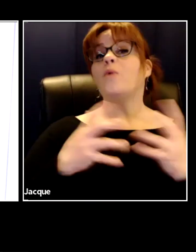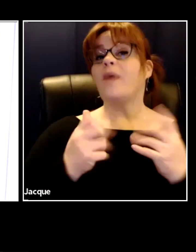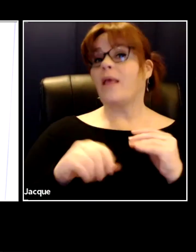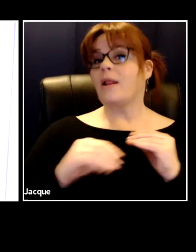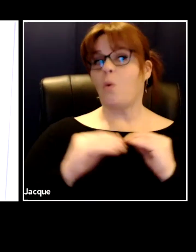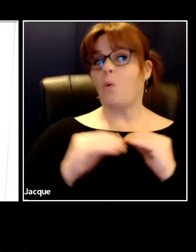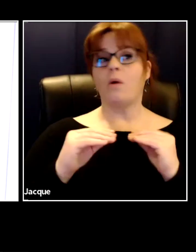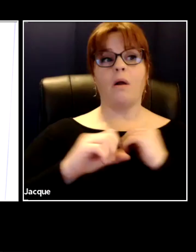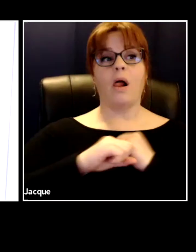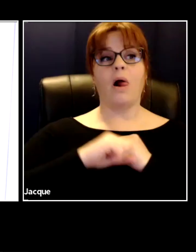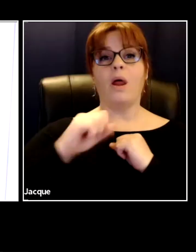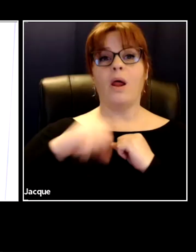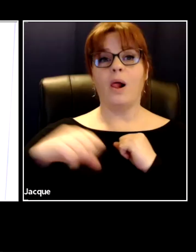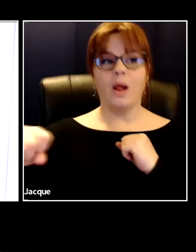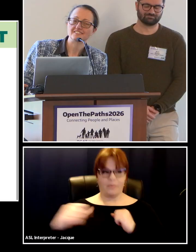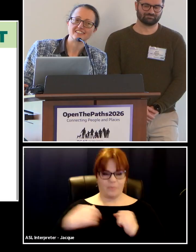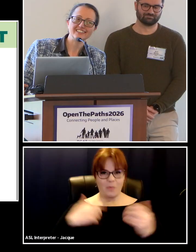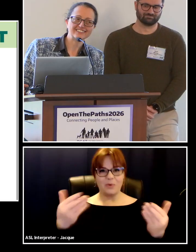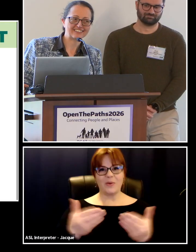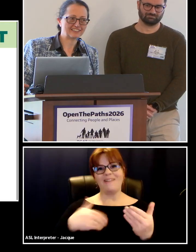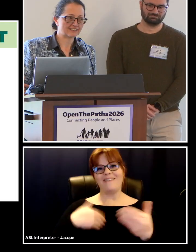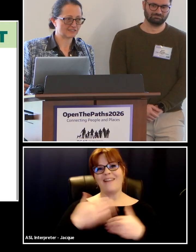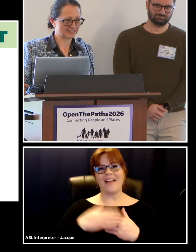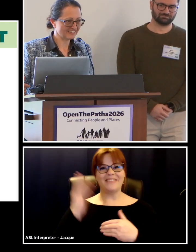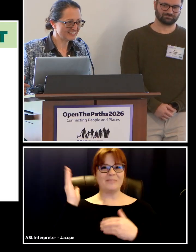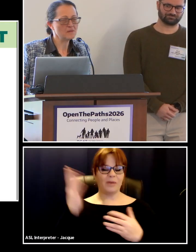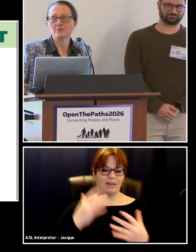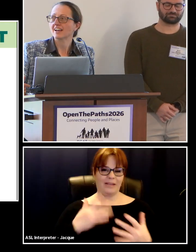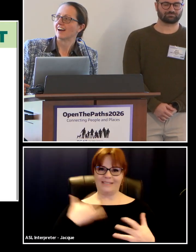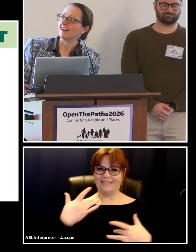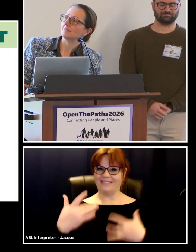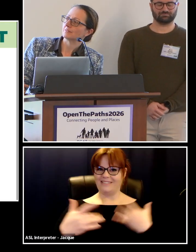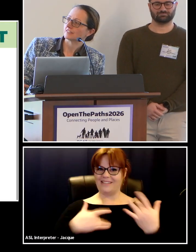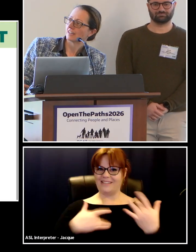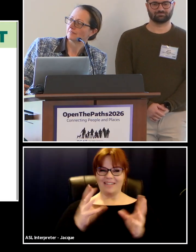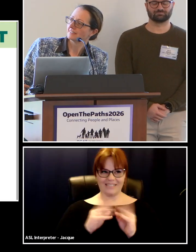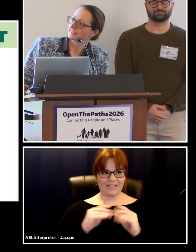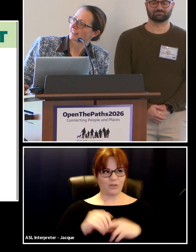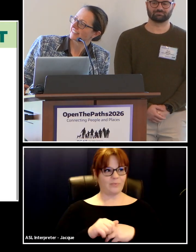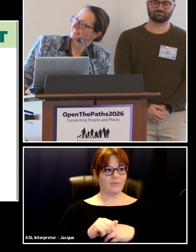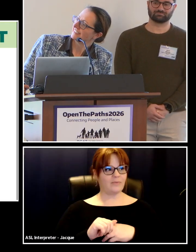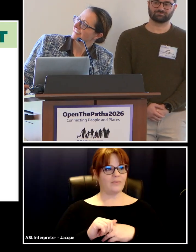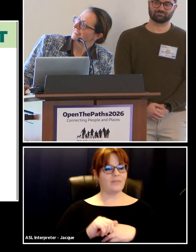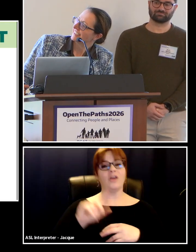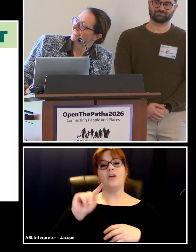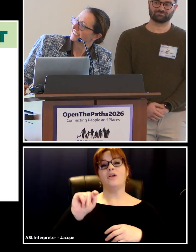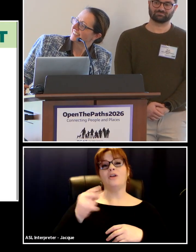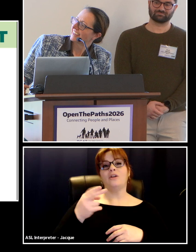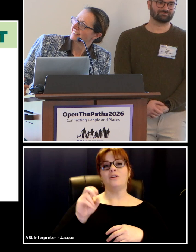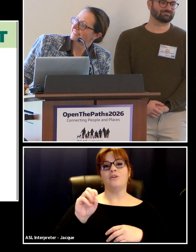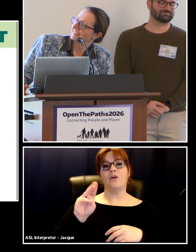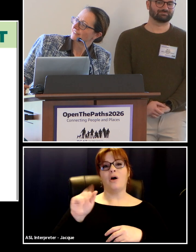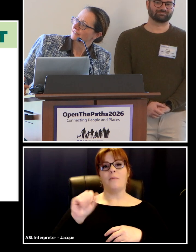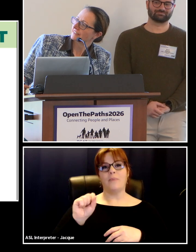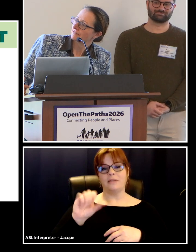to introduce our next speakers. We have a very exciting session. Um Thomas Craig, Anson Stewart